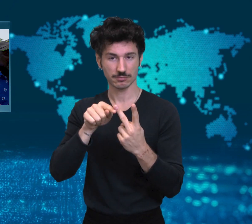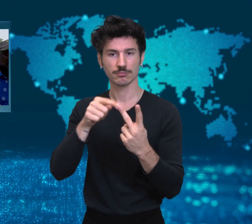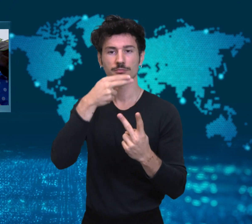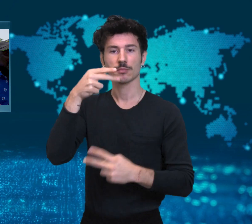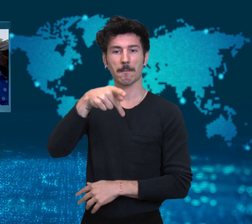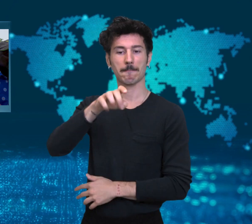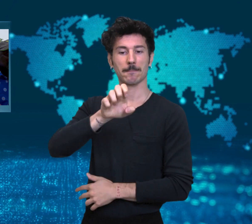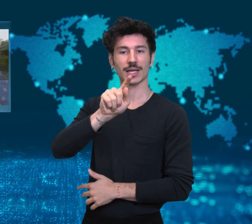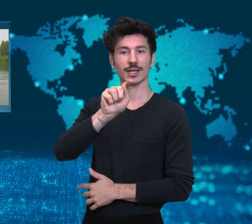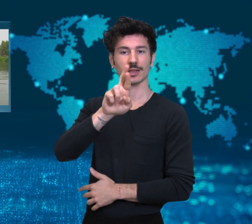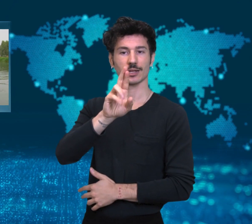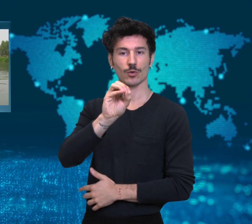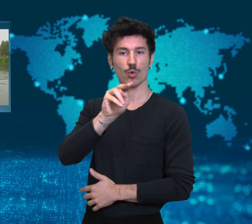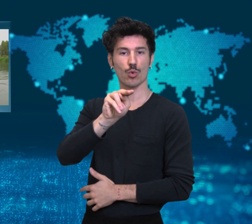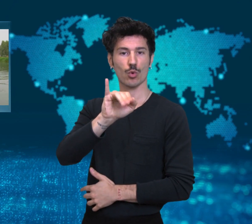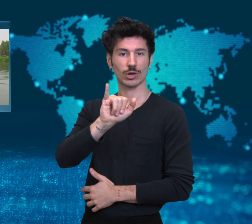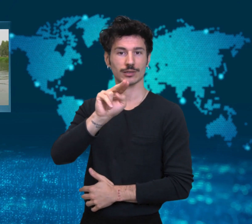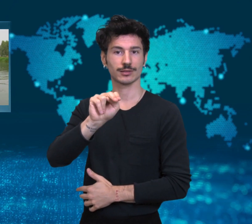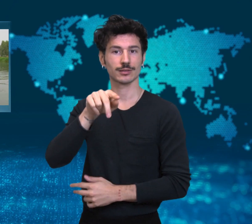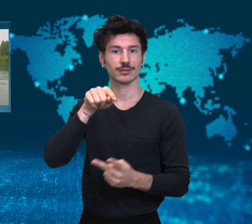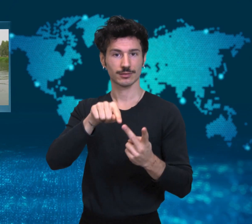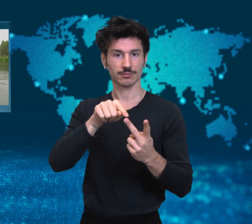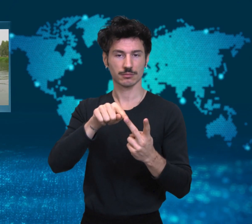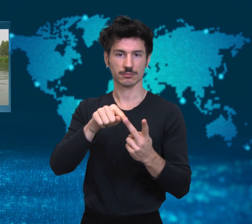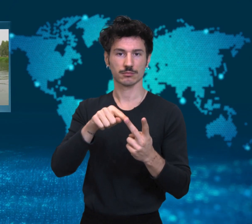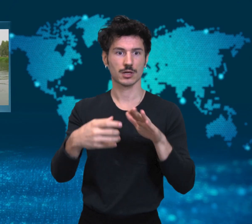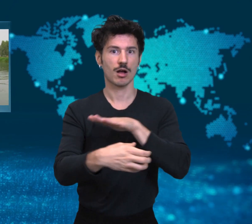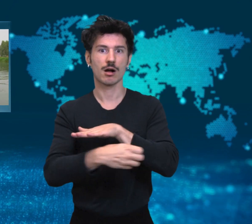The French aid worker, Petronin,